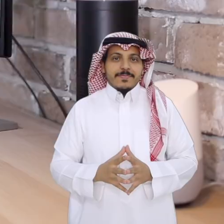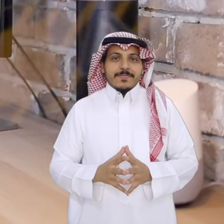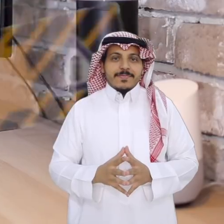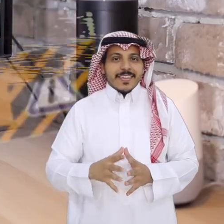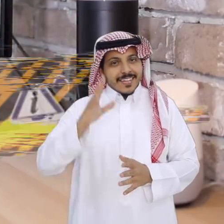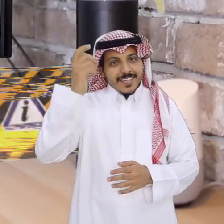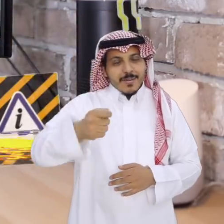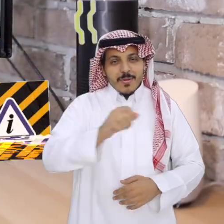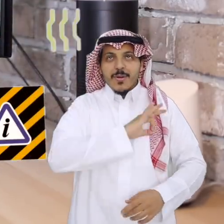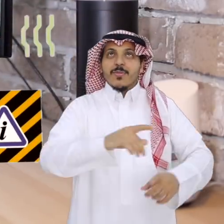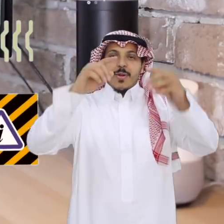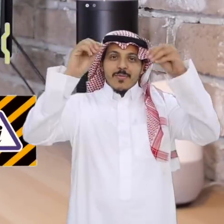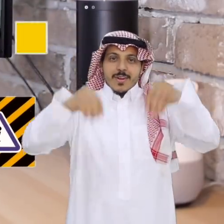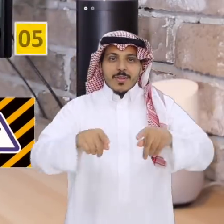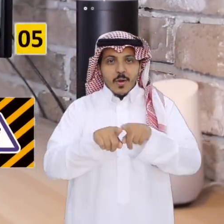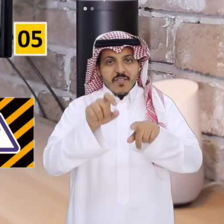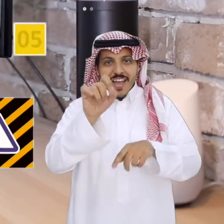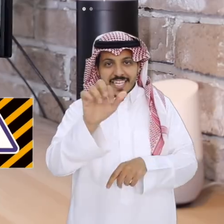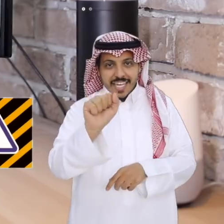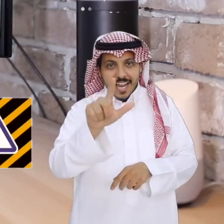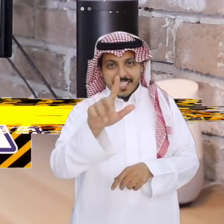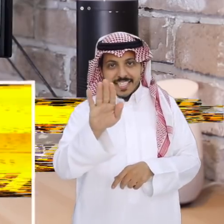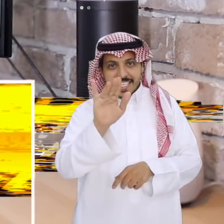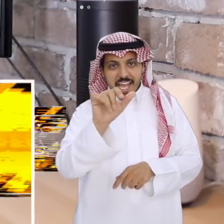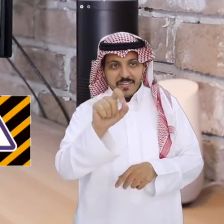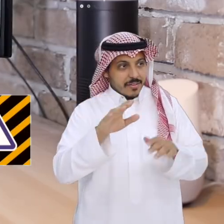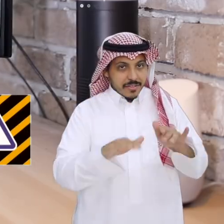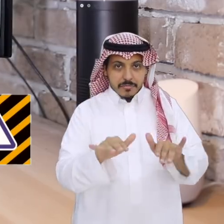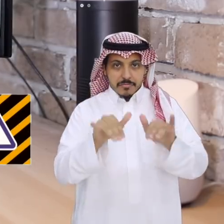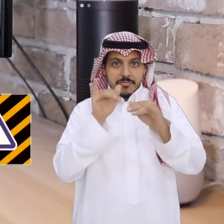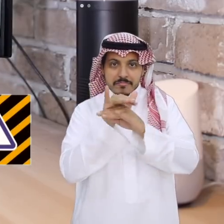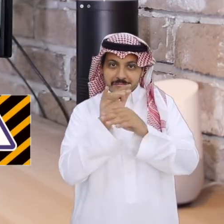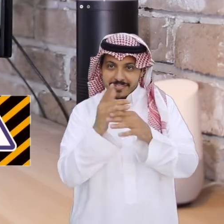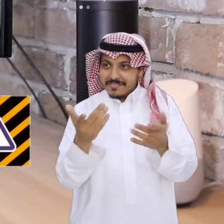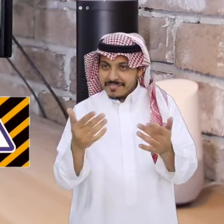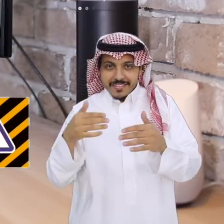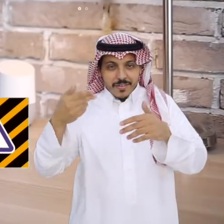Peace be upon you all. This is your host, Faisal Alsaif from the Technology and science studio.